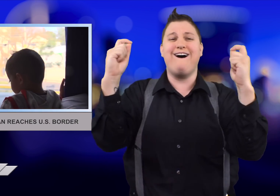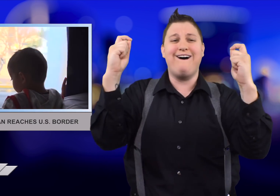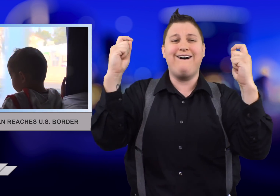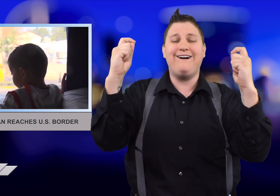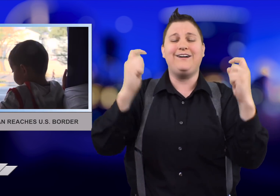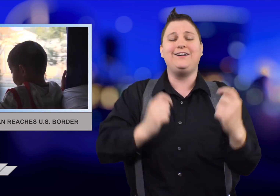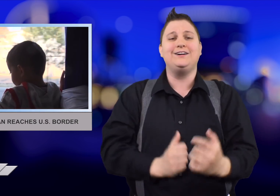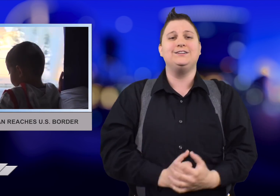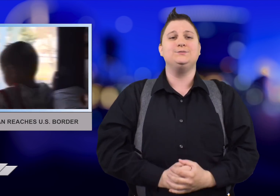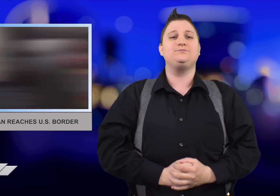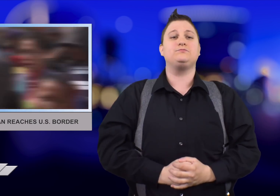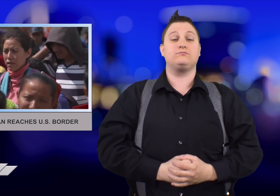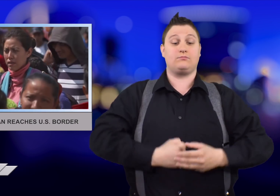reached the border.